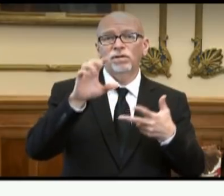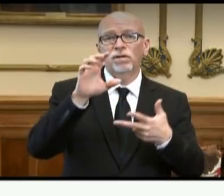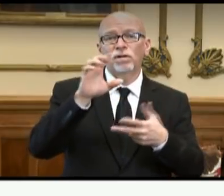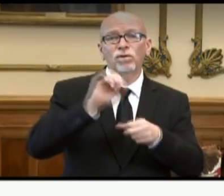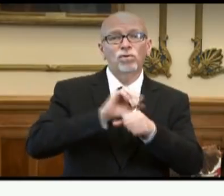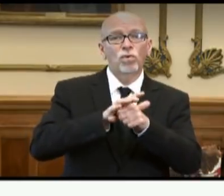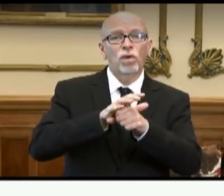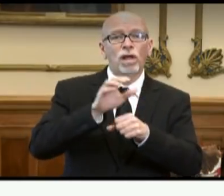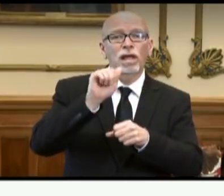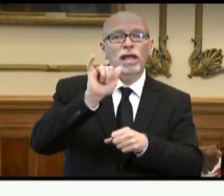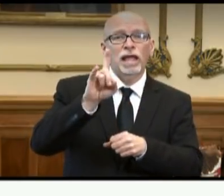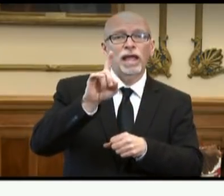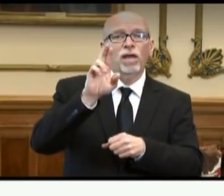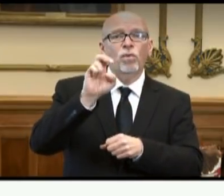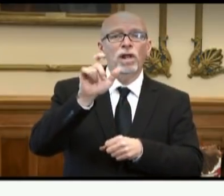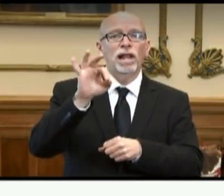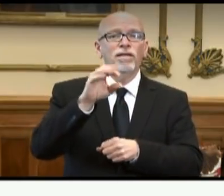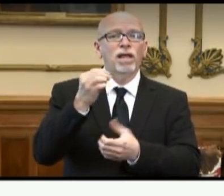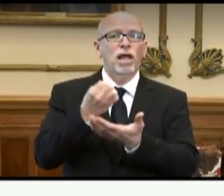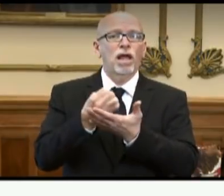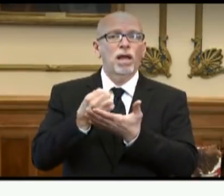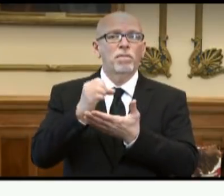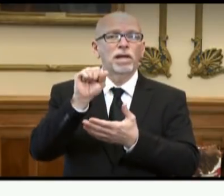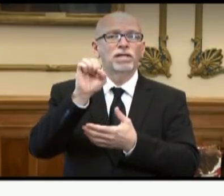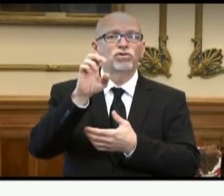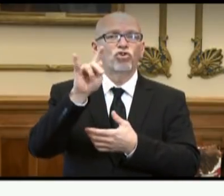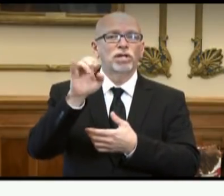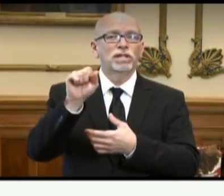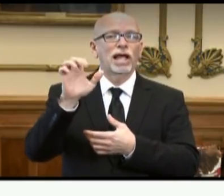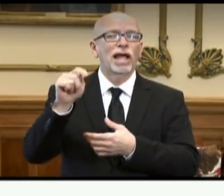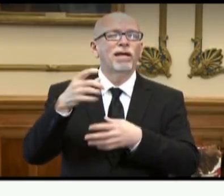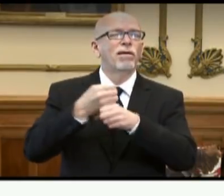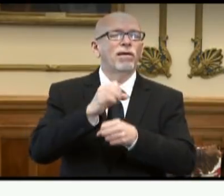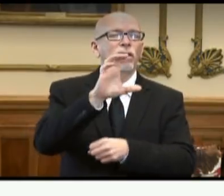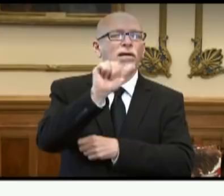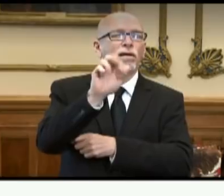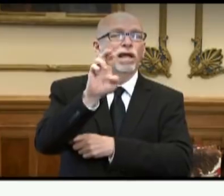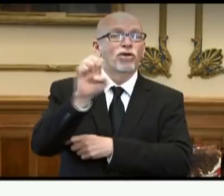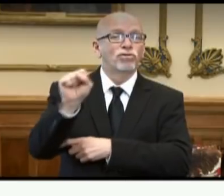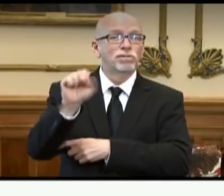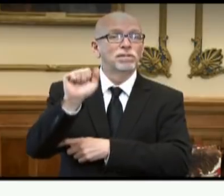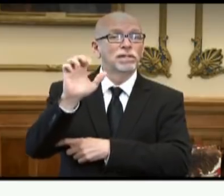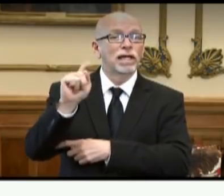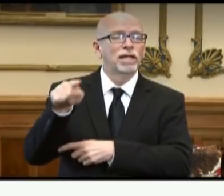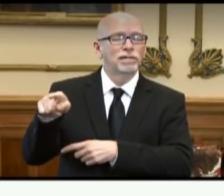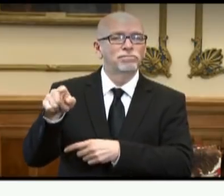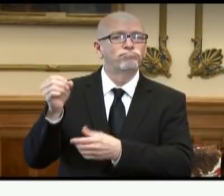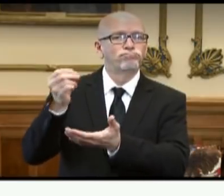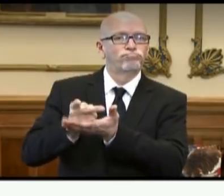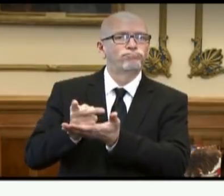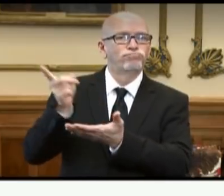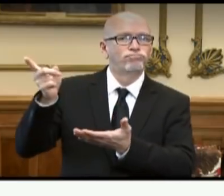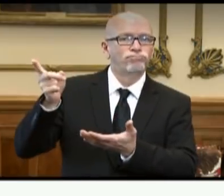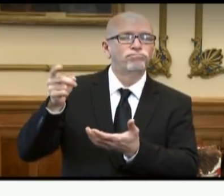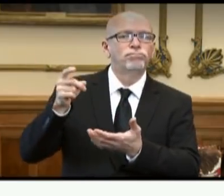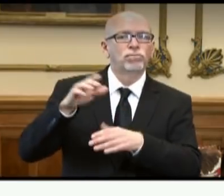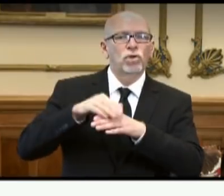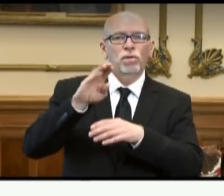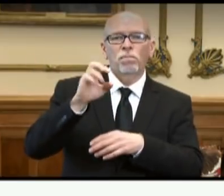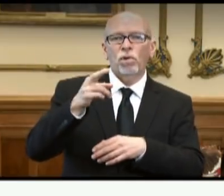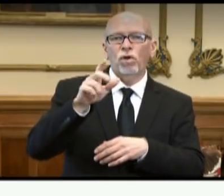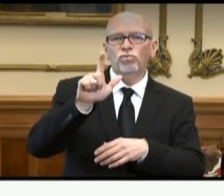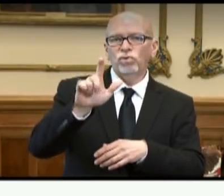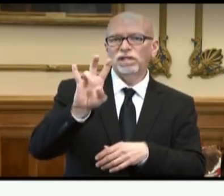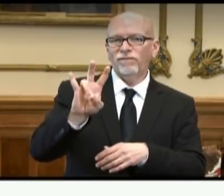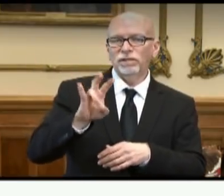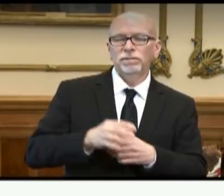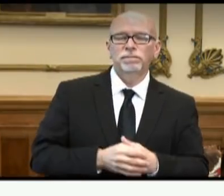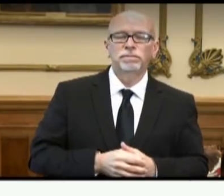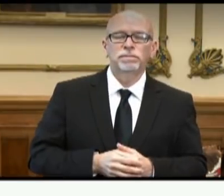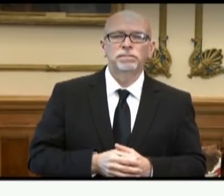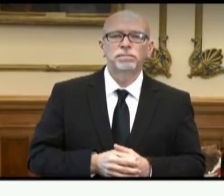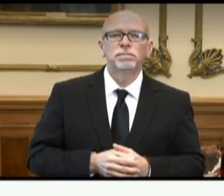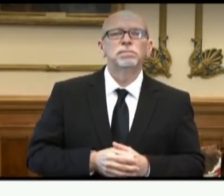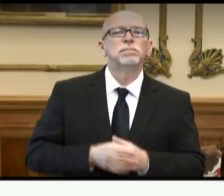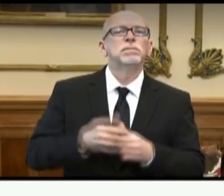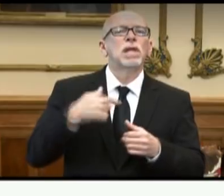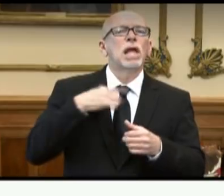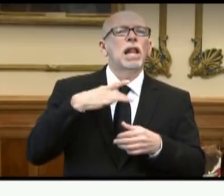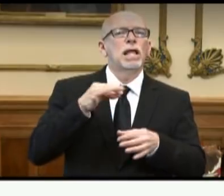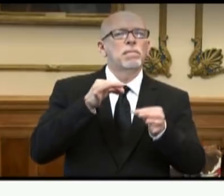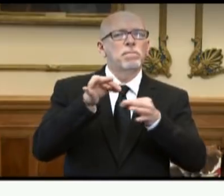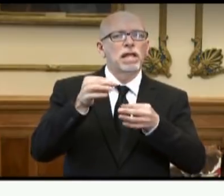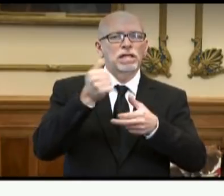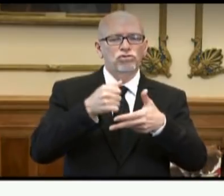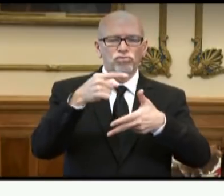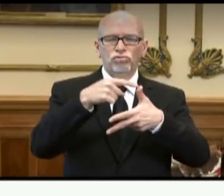ACT ON MARCH 18TH.